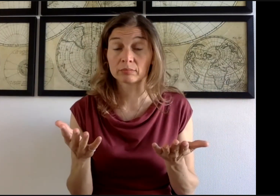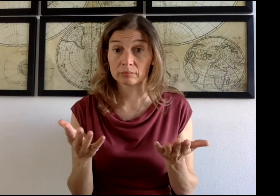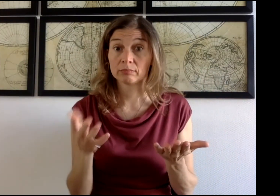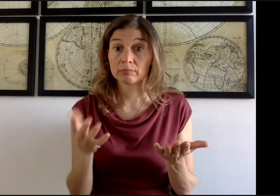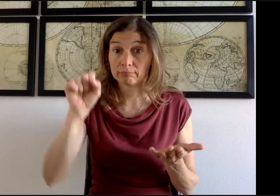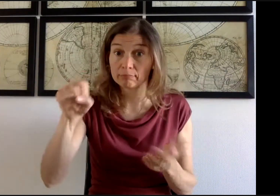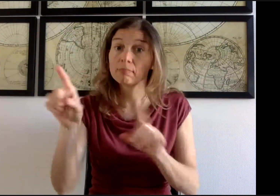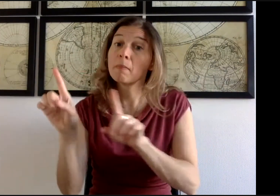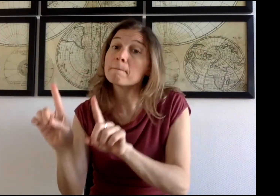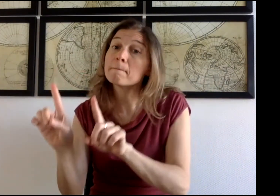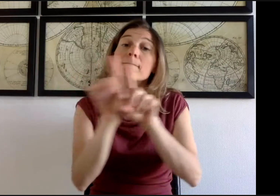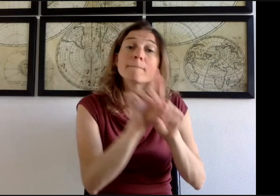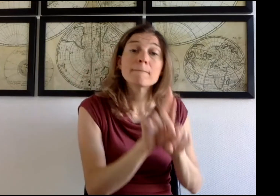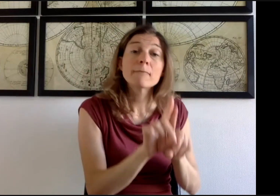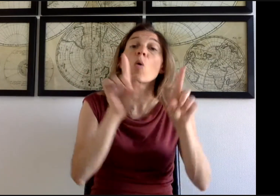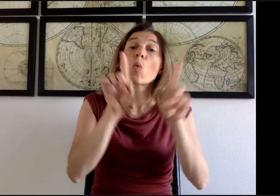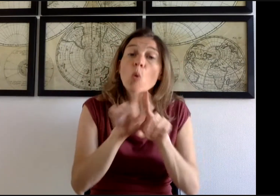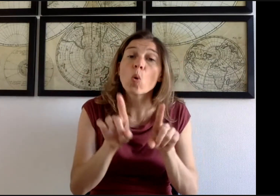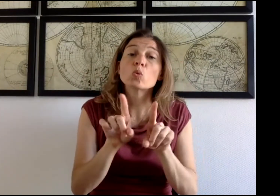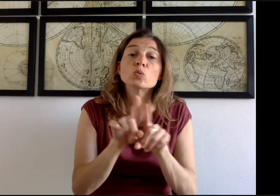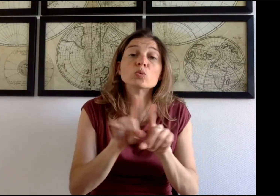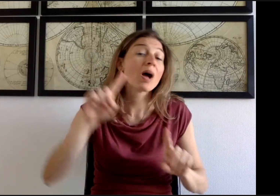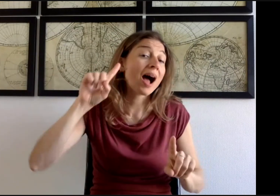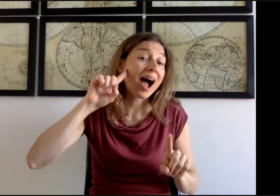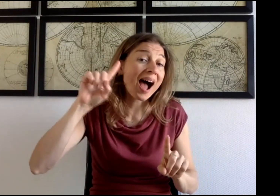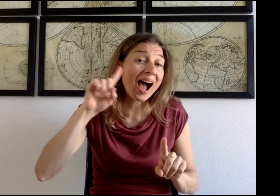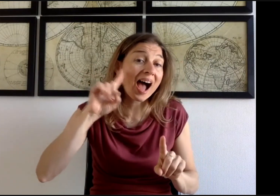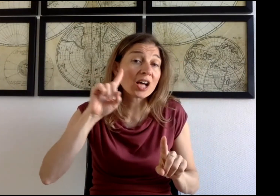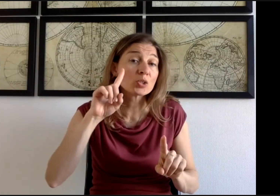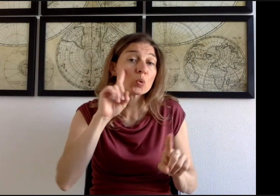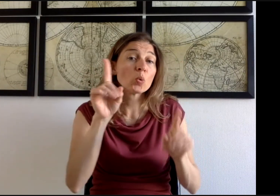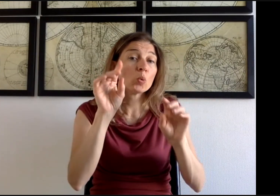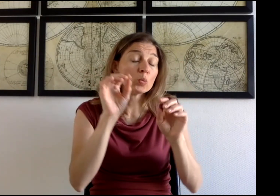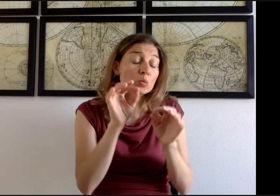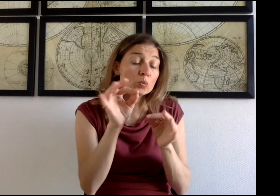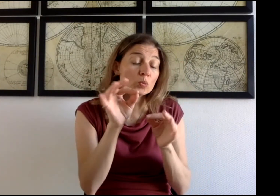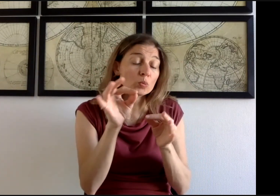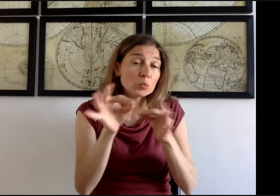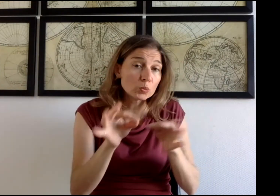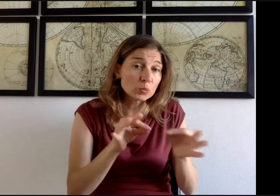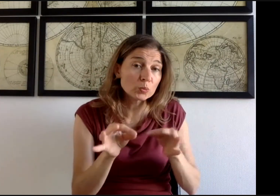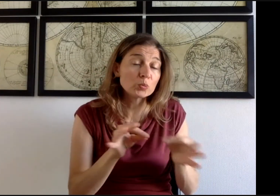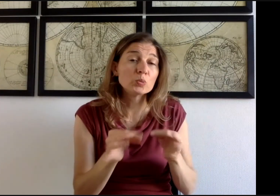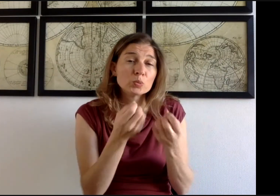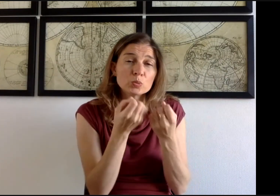the information in easy-reading format and the audio description.